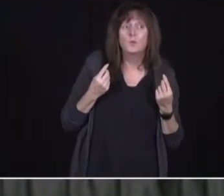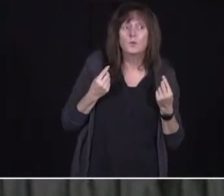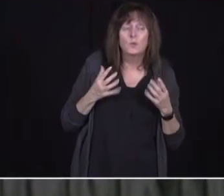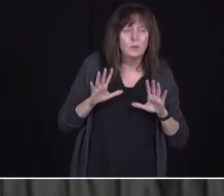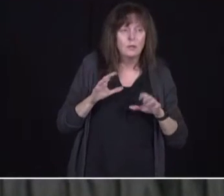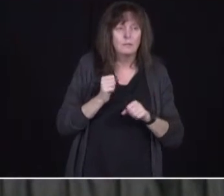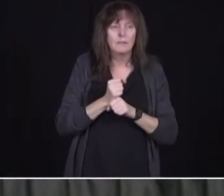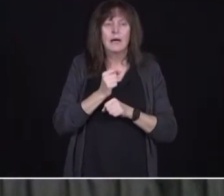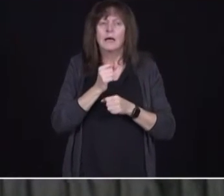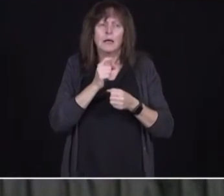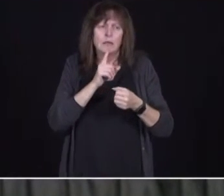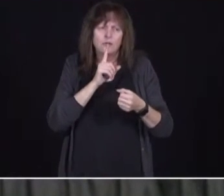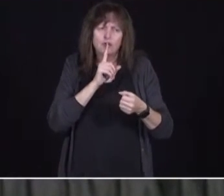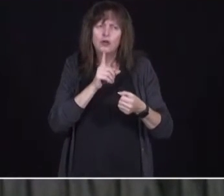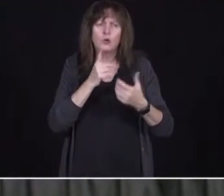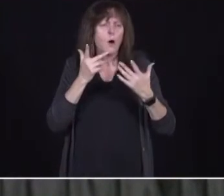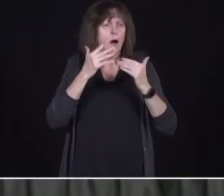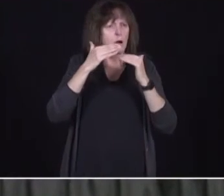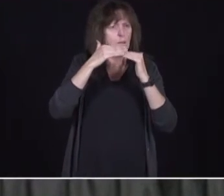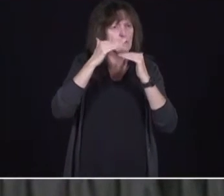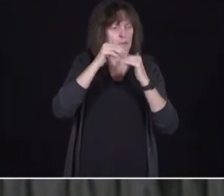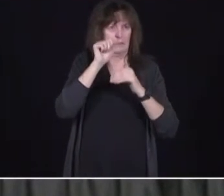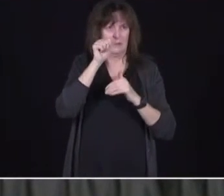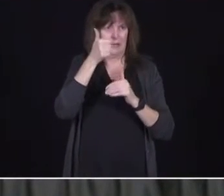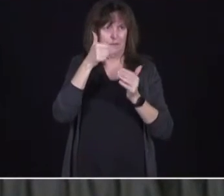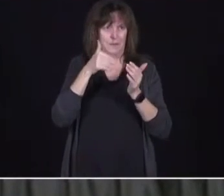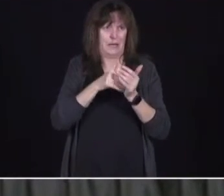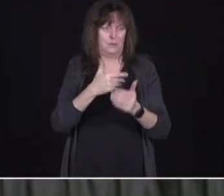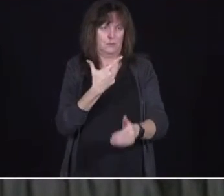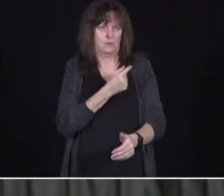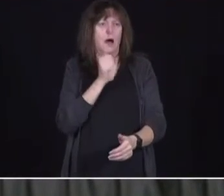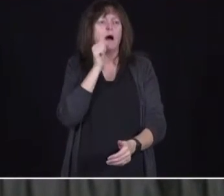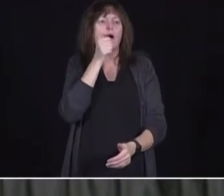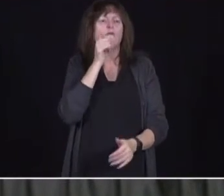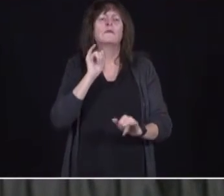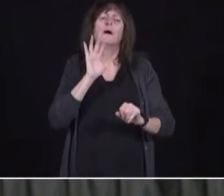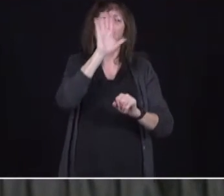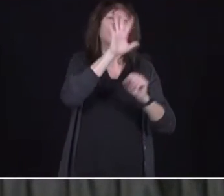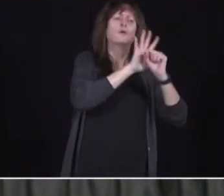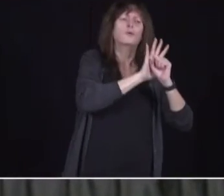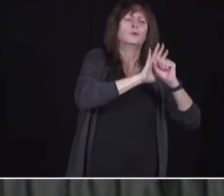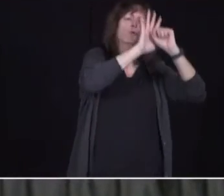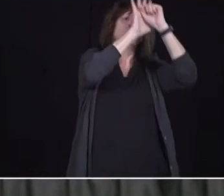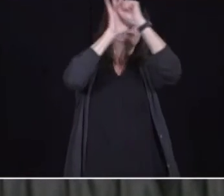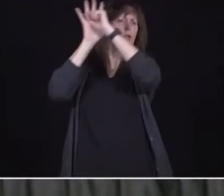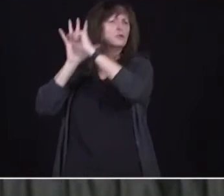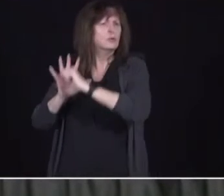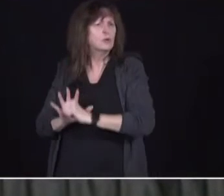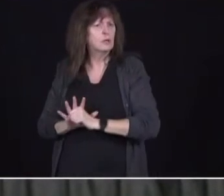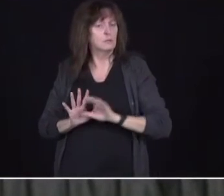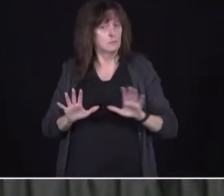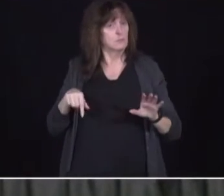together to do it. And what we are asking for those 34 provincial health unitses to do.